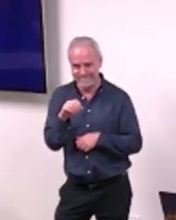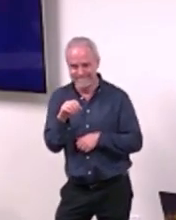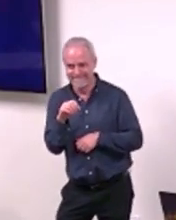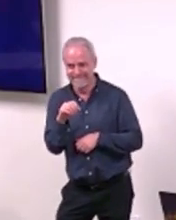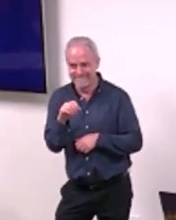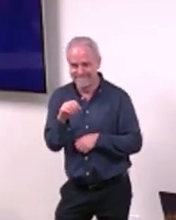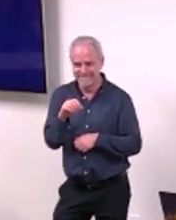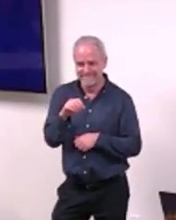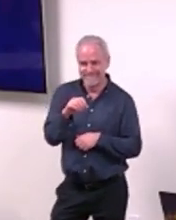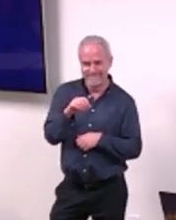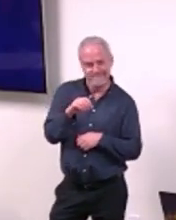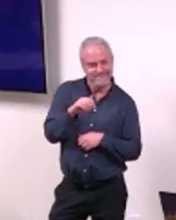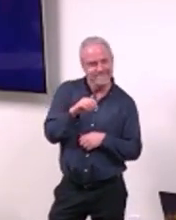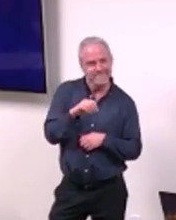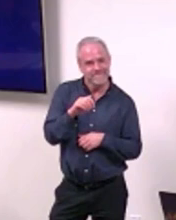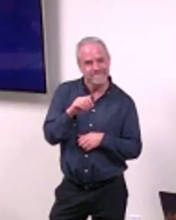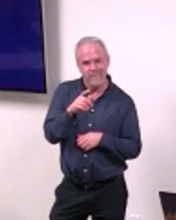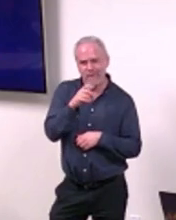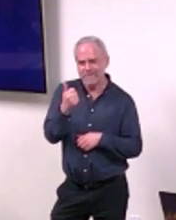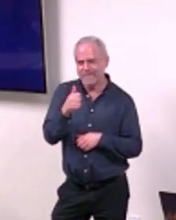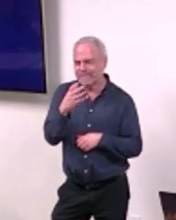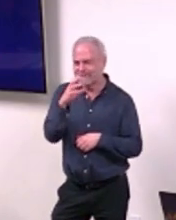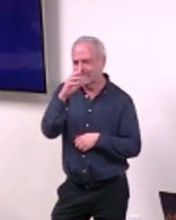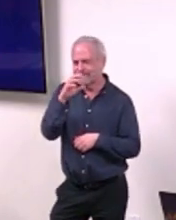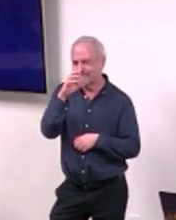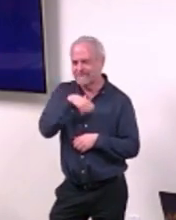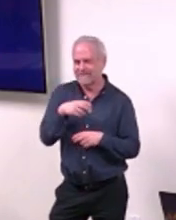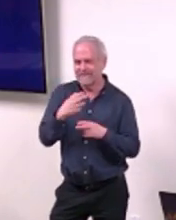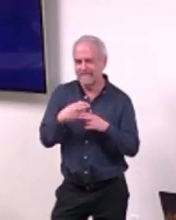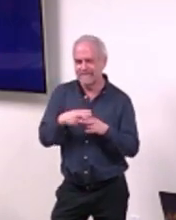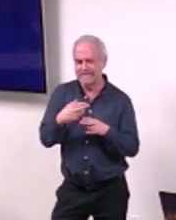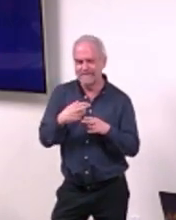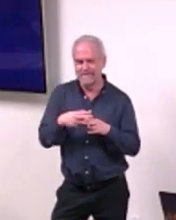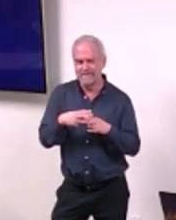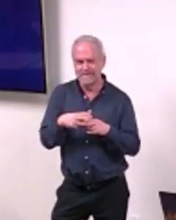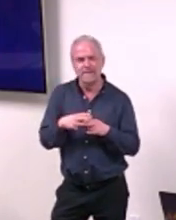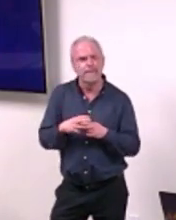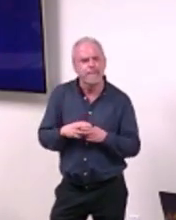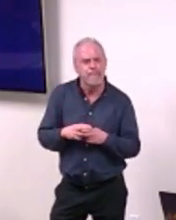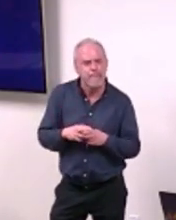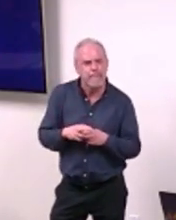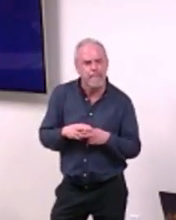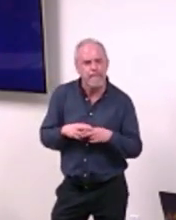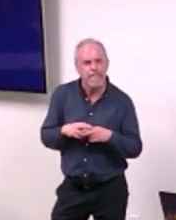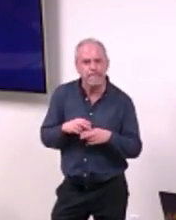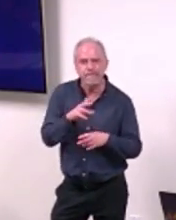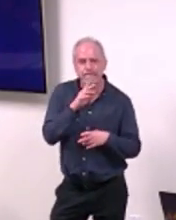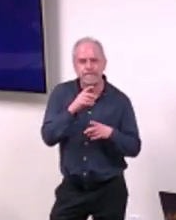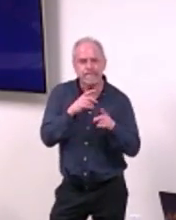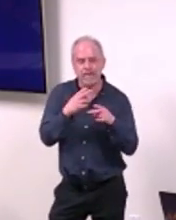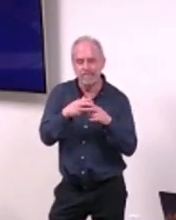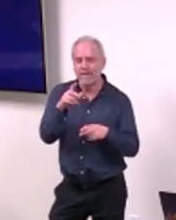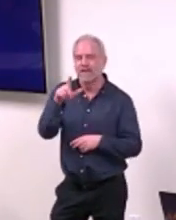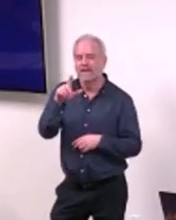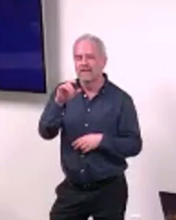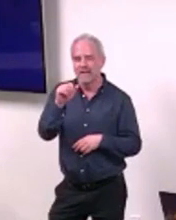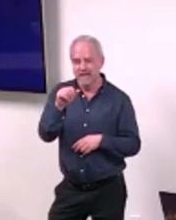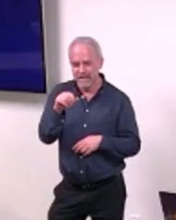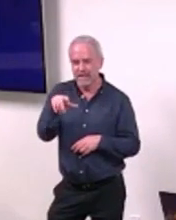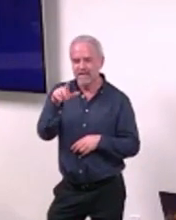Who else? Who am I missing? There's tons of folks. Lia Locksmeade, Piercna Siminatsia.